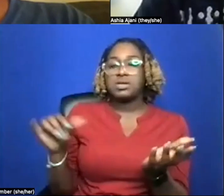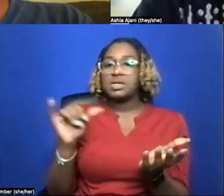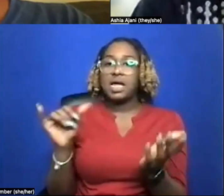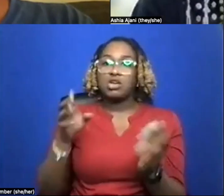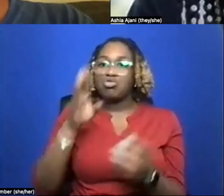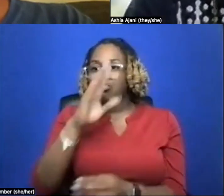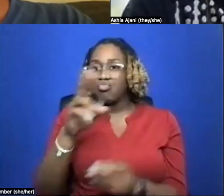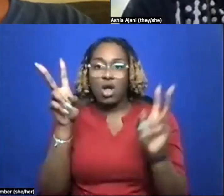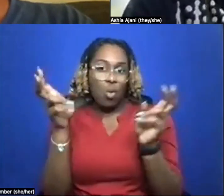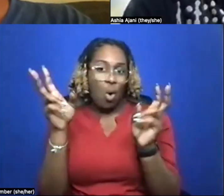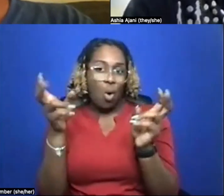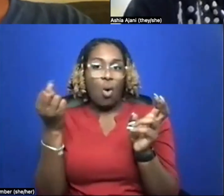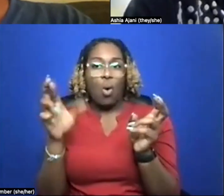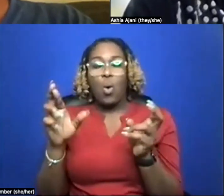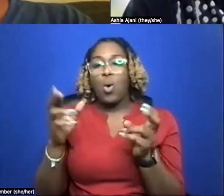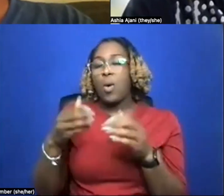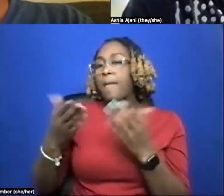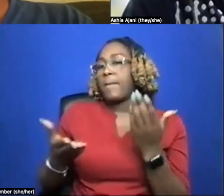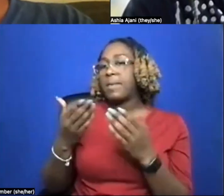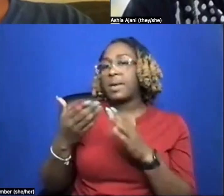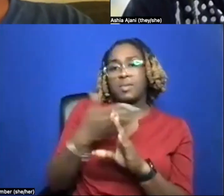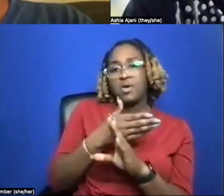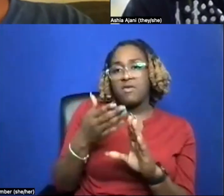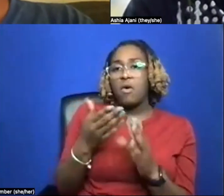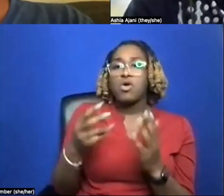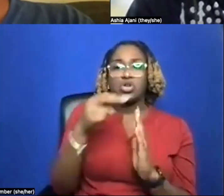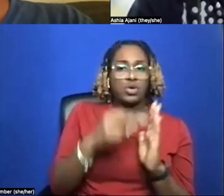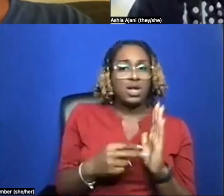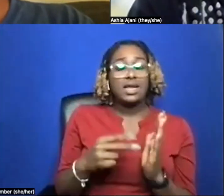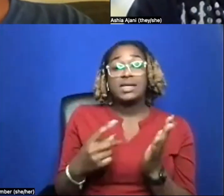it's like in the epigraph, but there'll be times where like, I can read the text and I'm like,